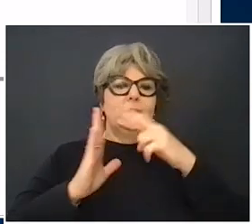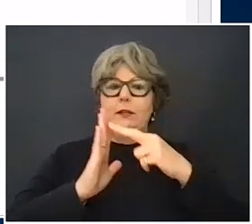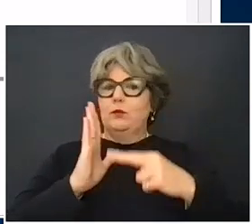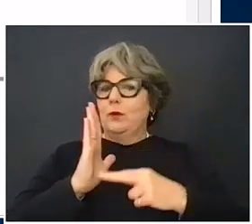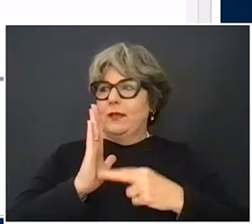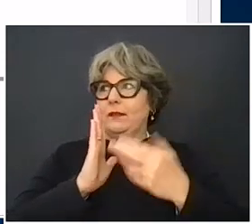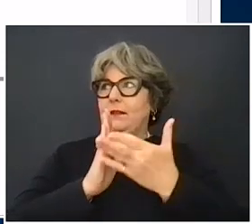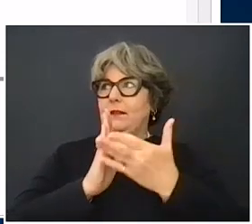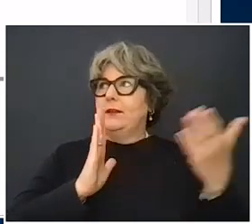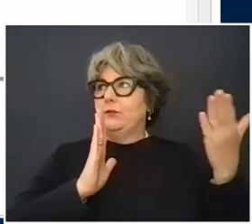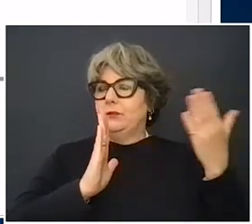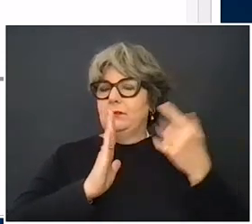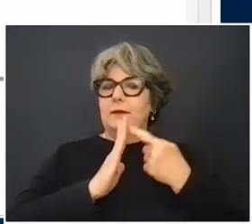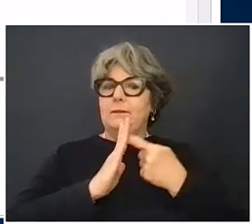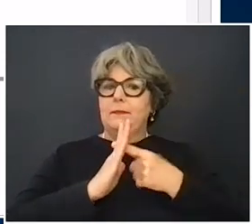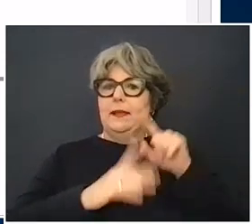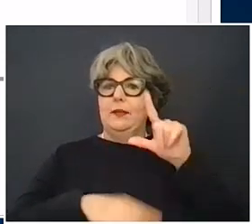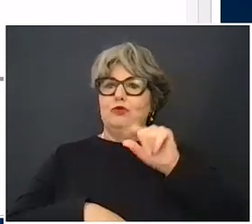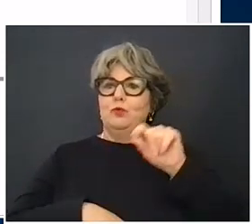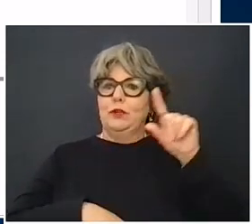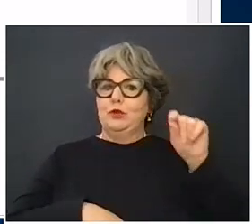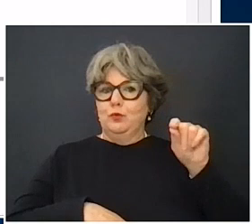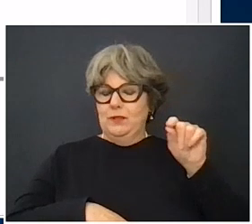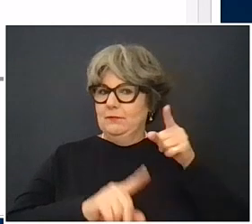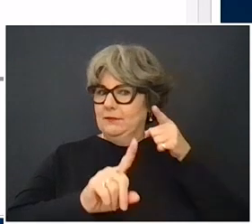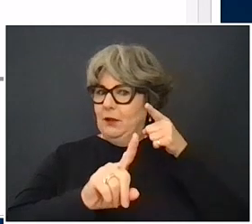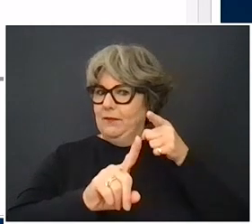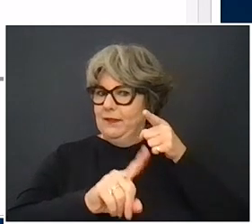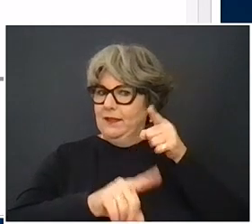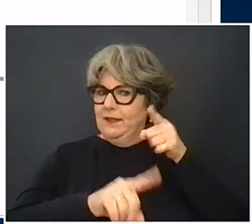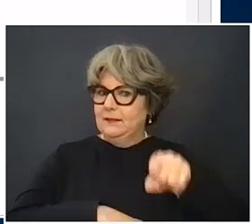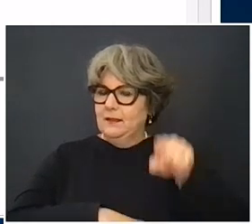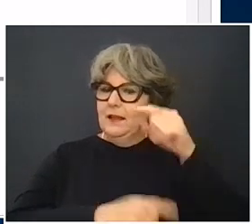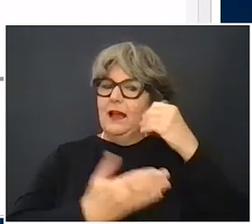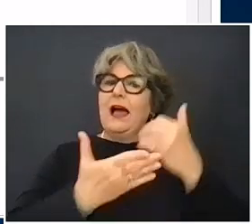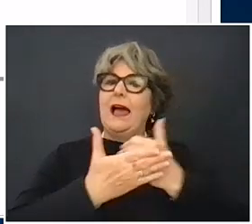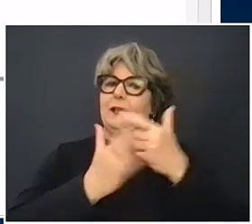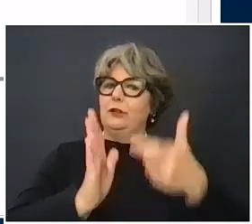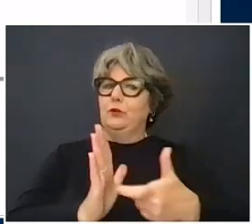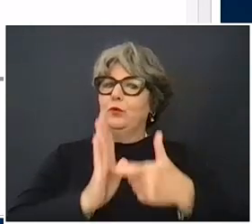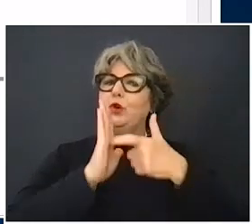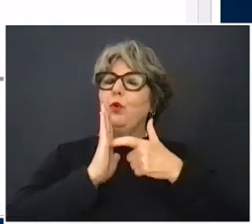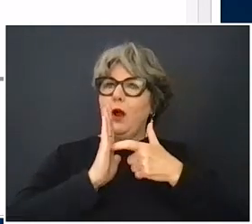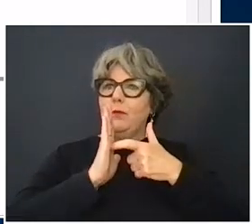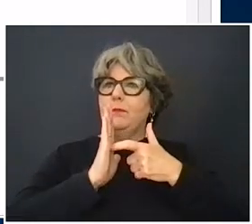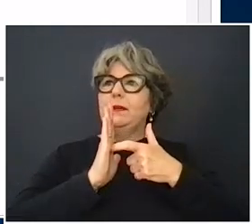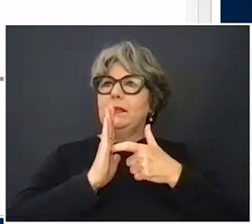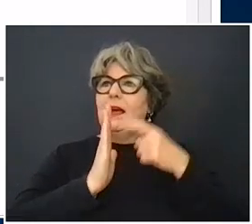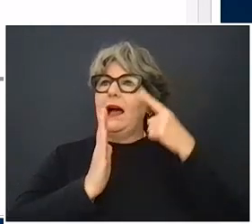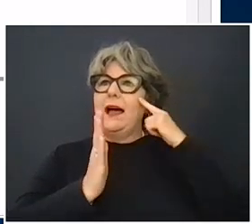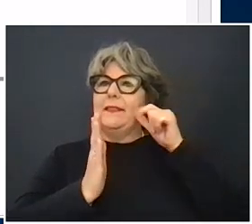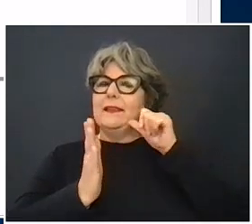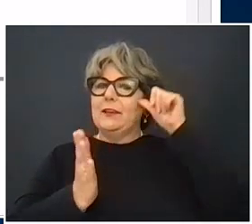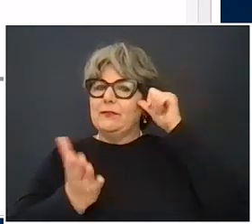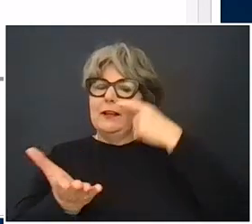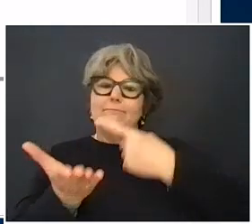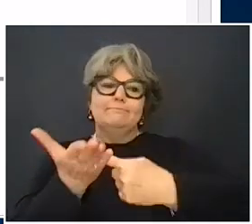2020. So this is a new requirement. I think we had some just a lot of discussion about that in the previous